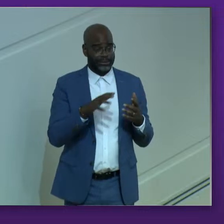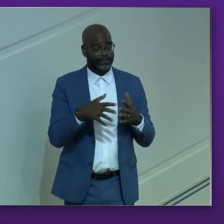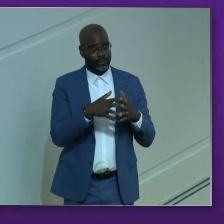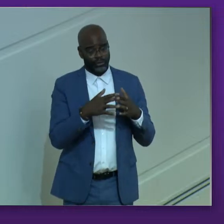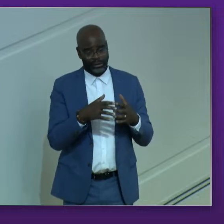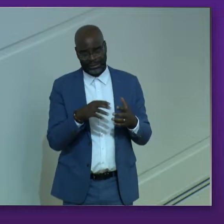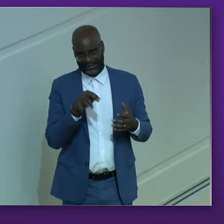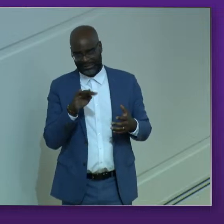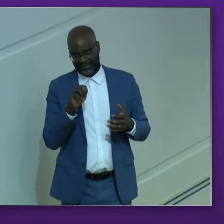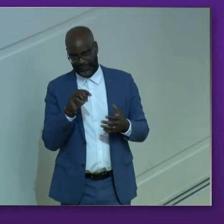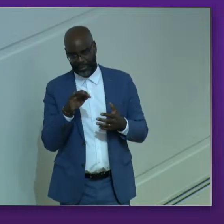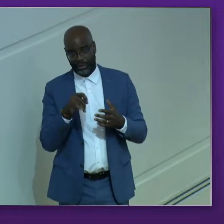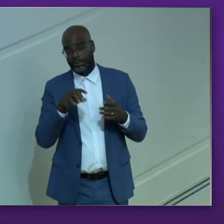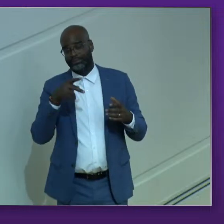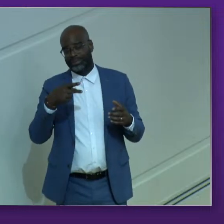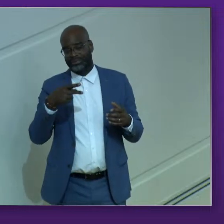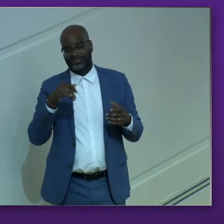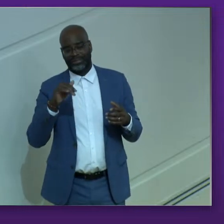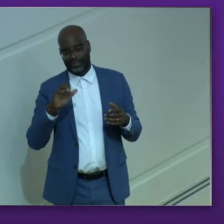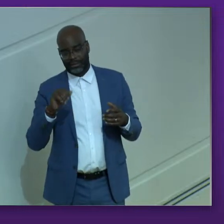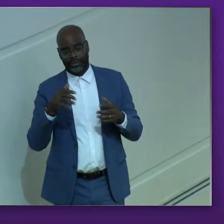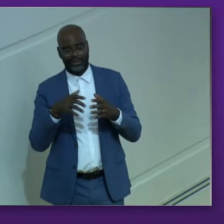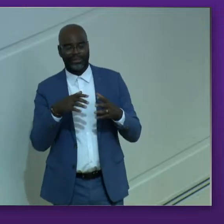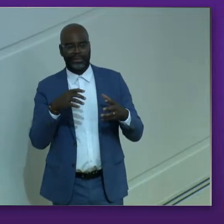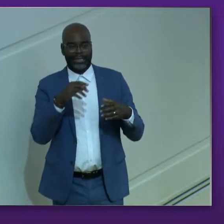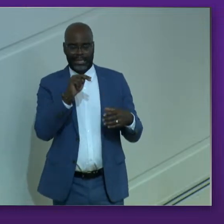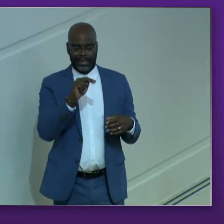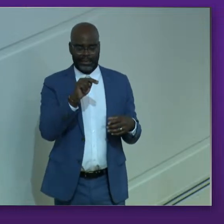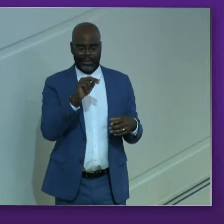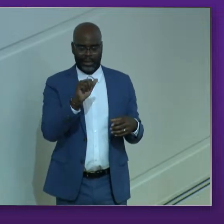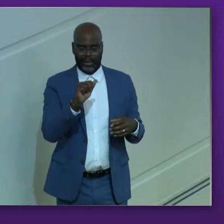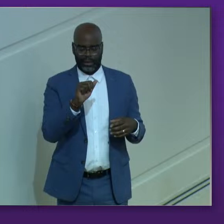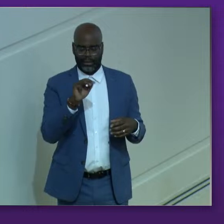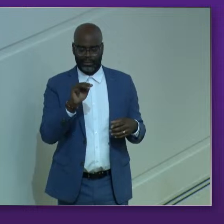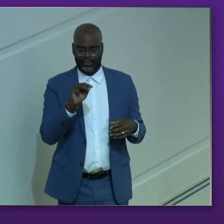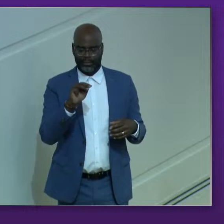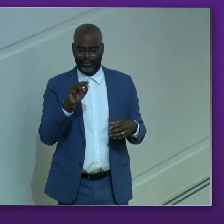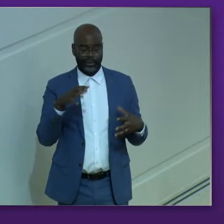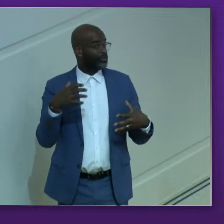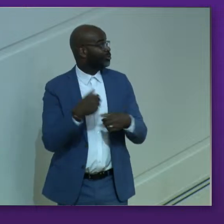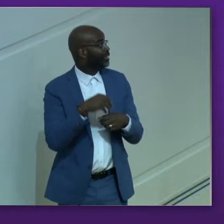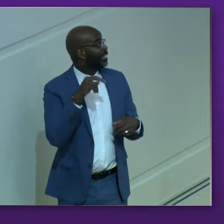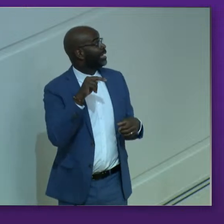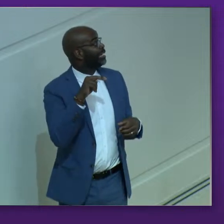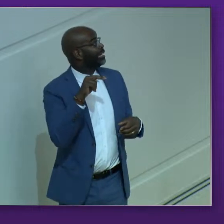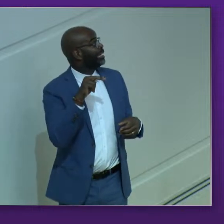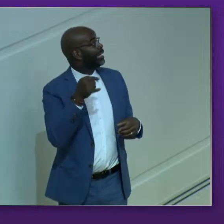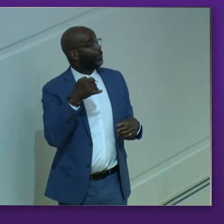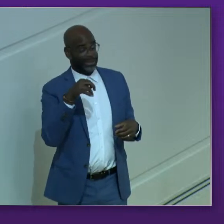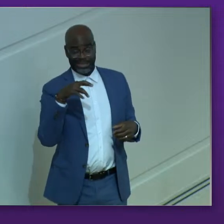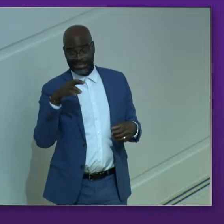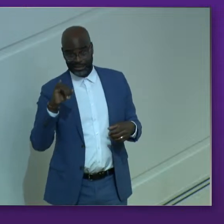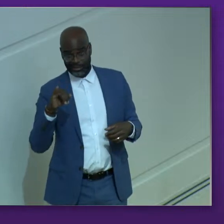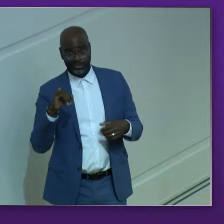IN THINKING 15. , NEXT AWARD GOES TO THE TEAM THAT ORGANIZED THE